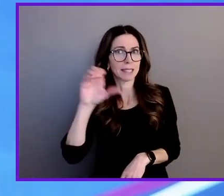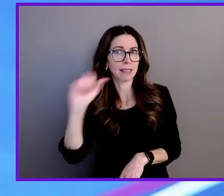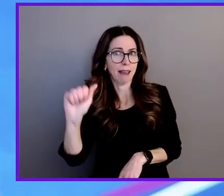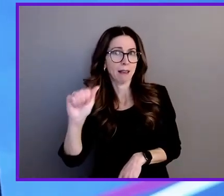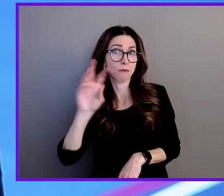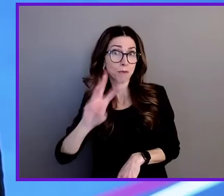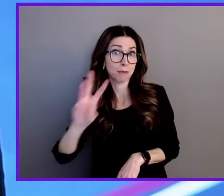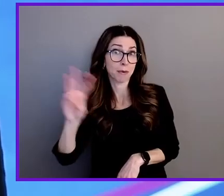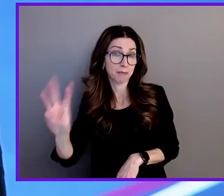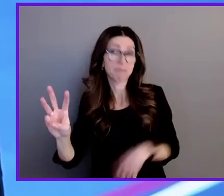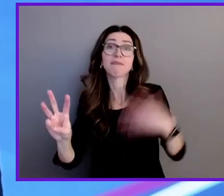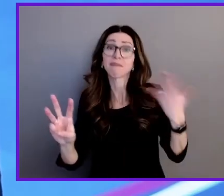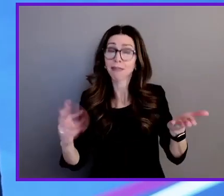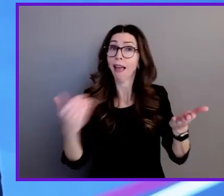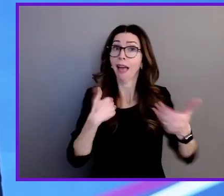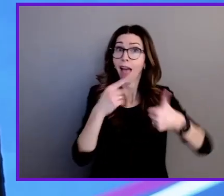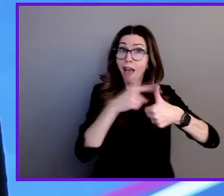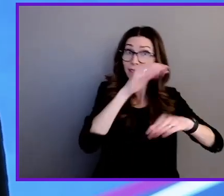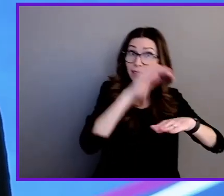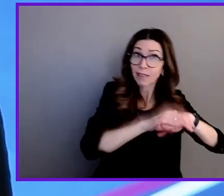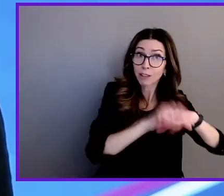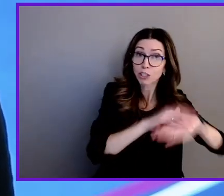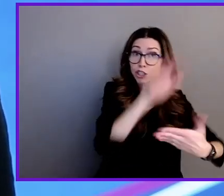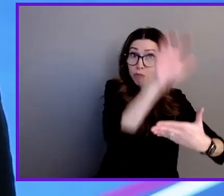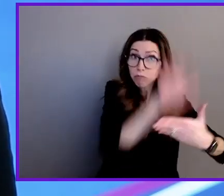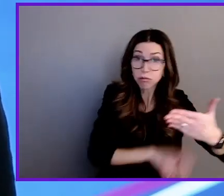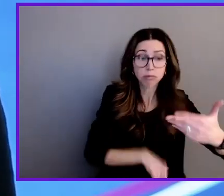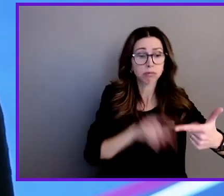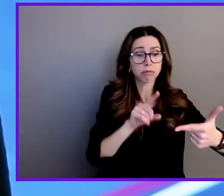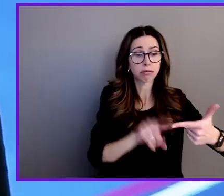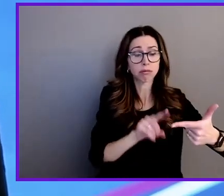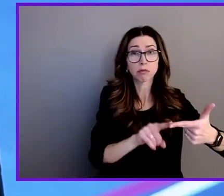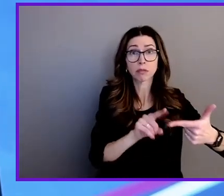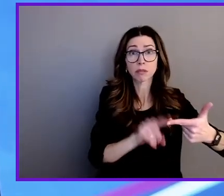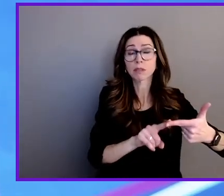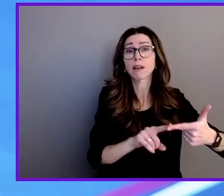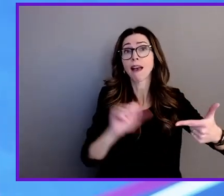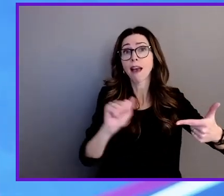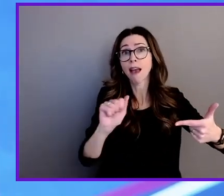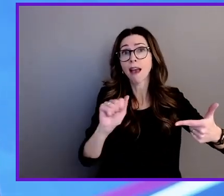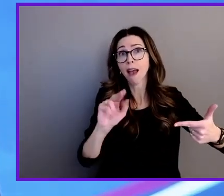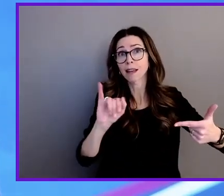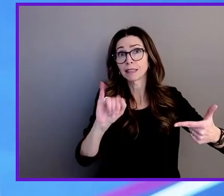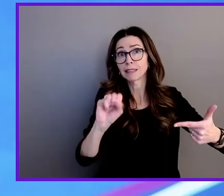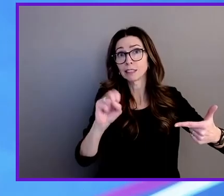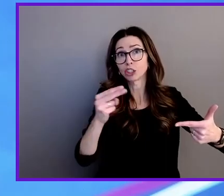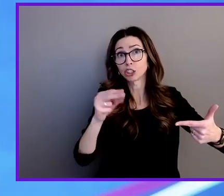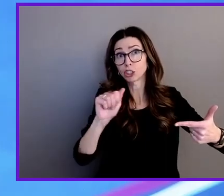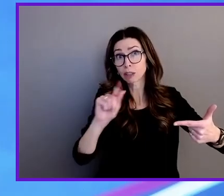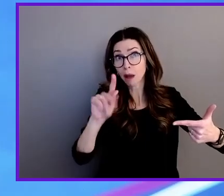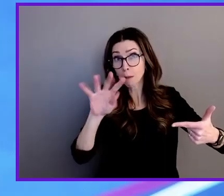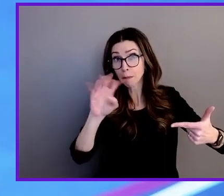So, please go take a look. Amongst our main activities to encourage and improve collaboration